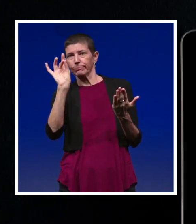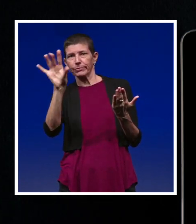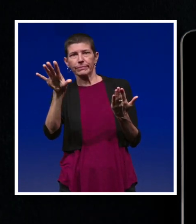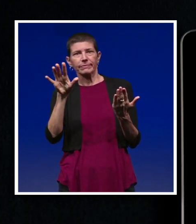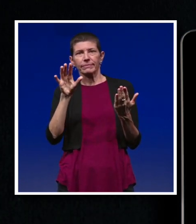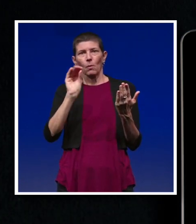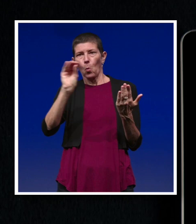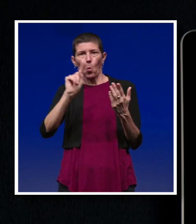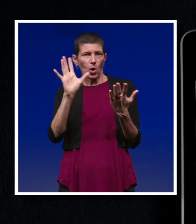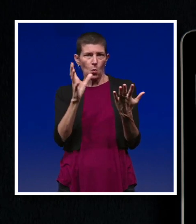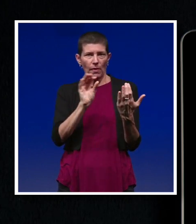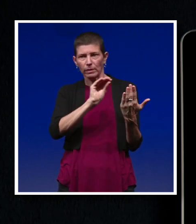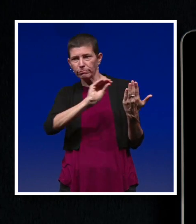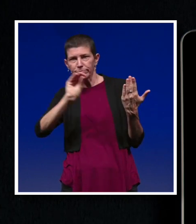And place them where you'd like them to go.